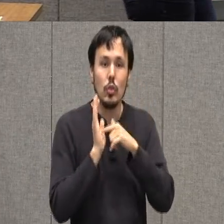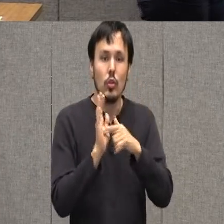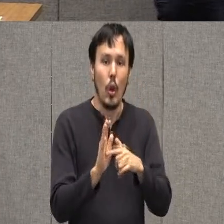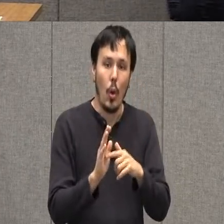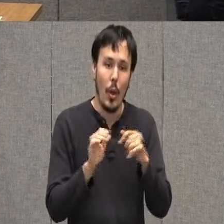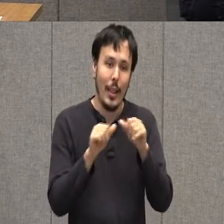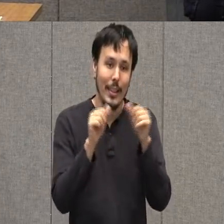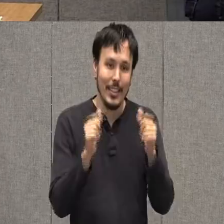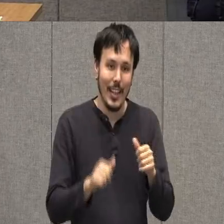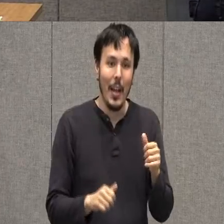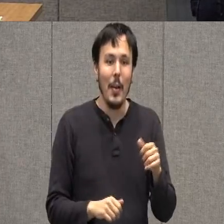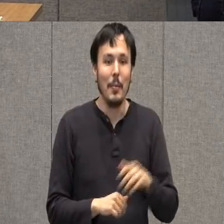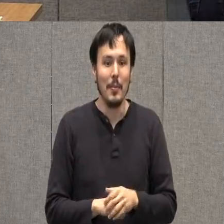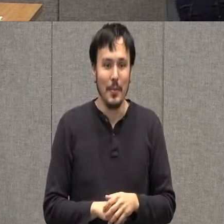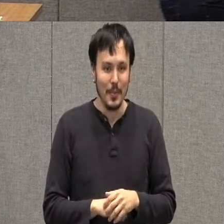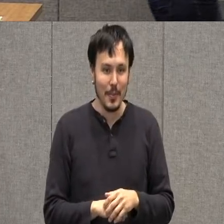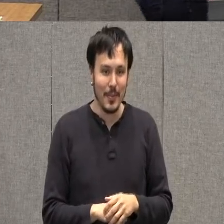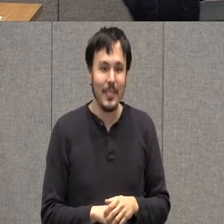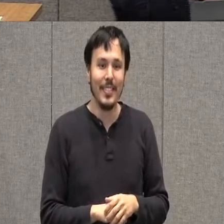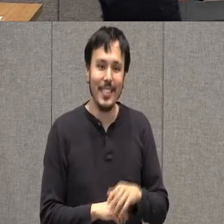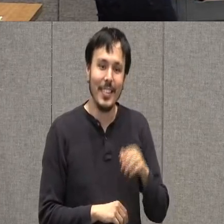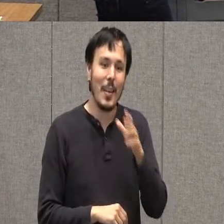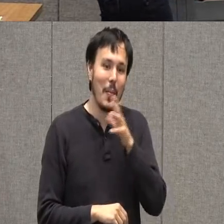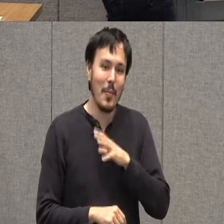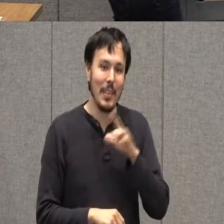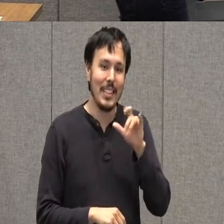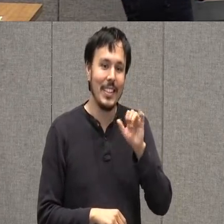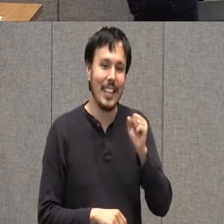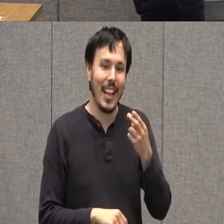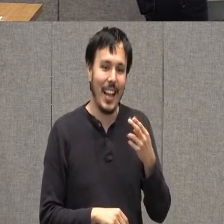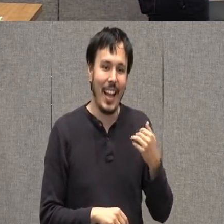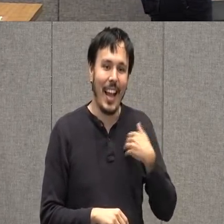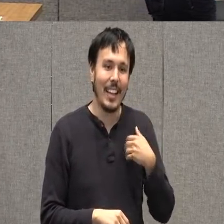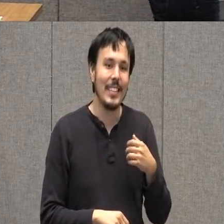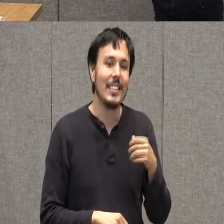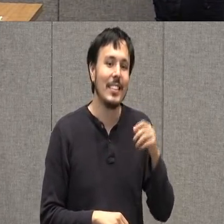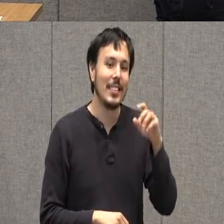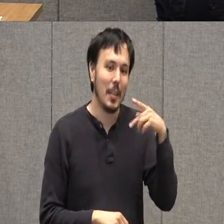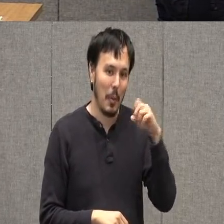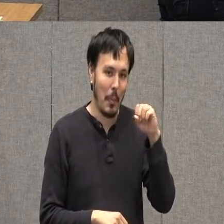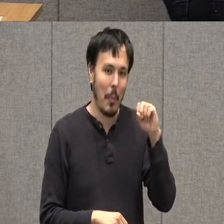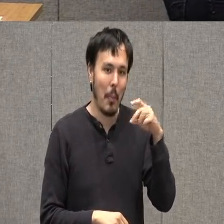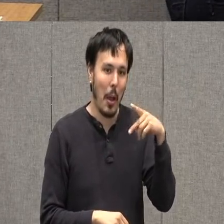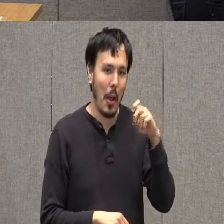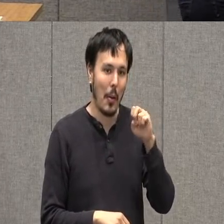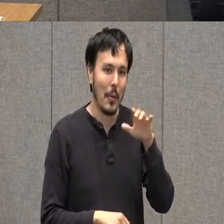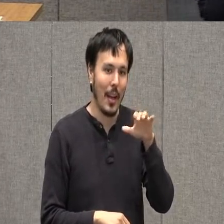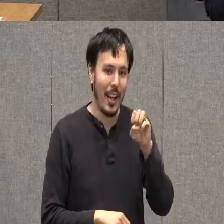Ms. Ley has Popeye. He just ate spinach. You know how that happens? Like his forearms.